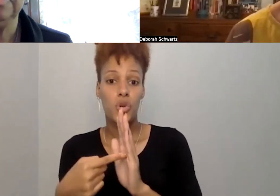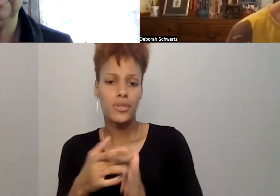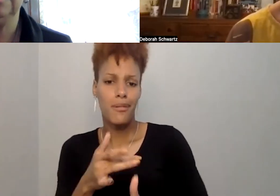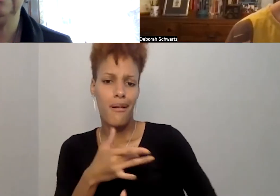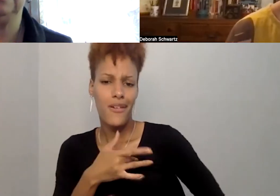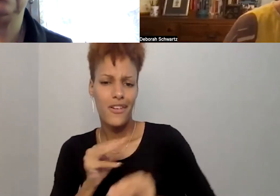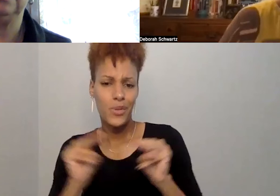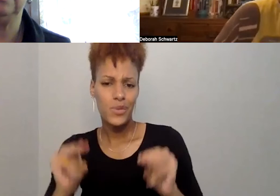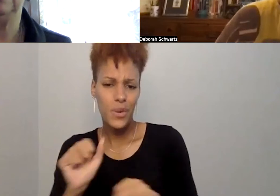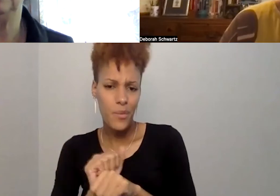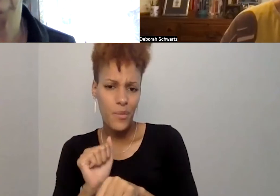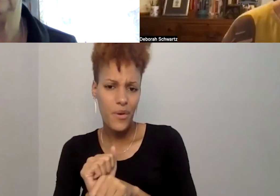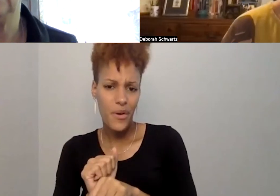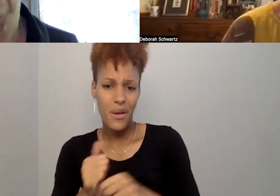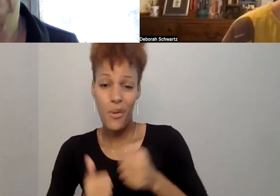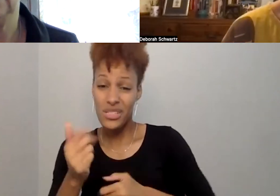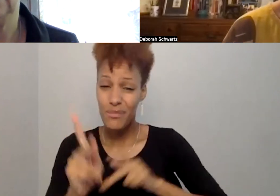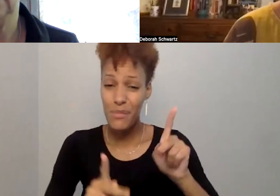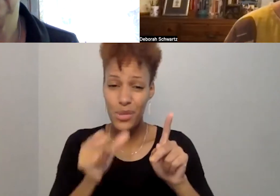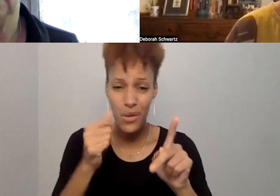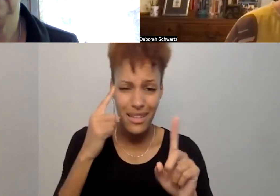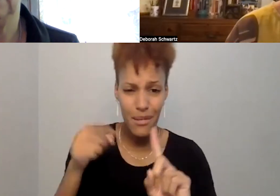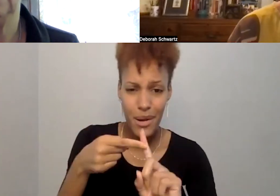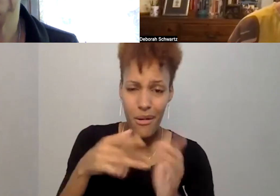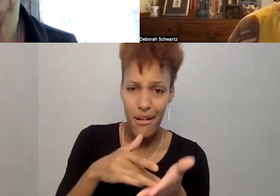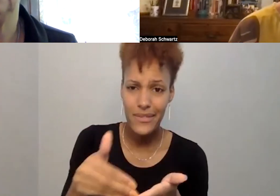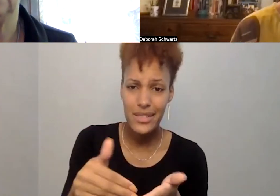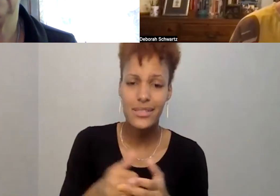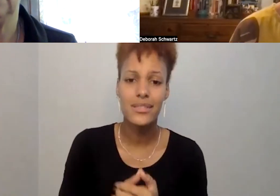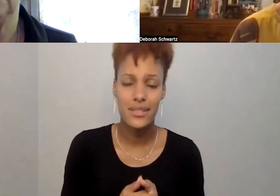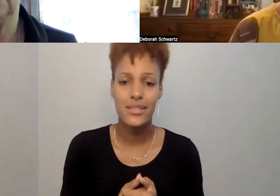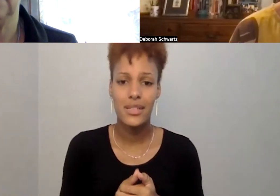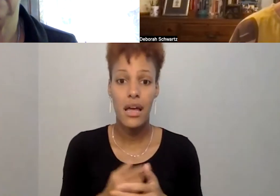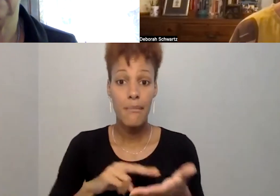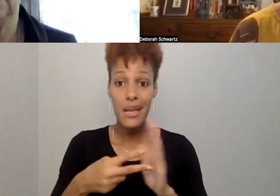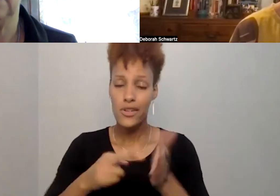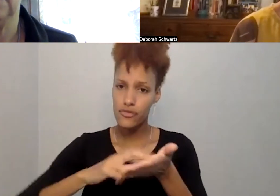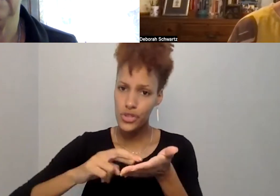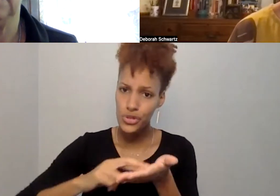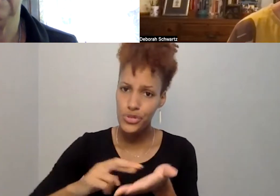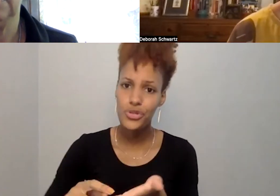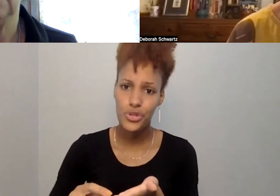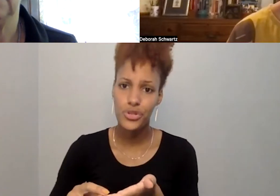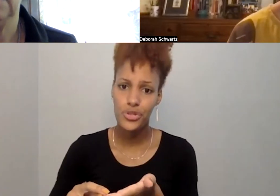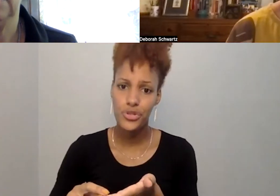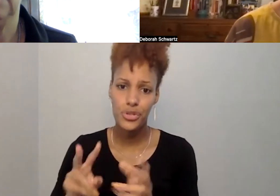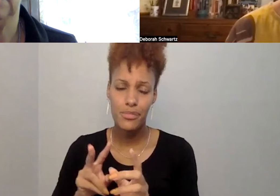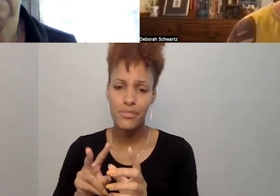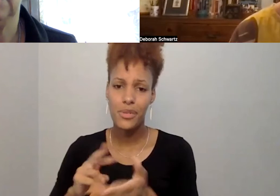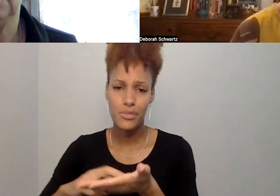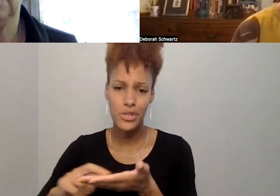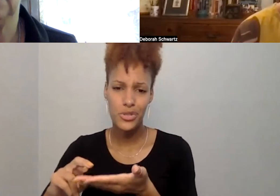people, the general public thinks of that often, which is the research arm of museums. So, you